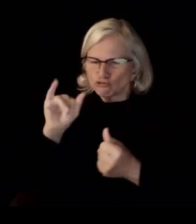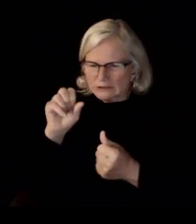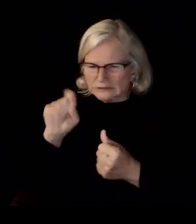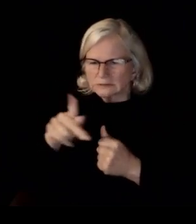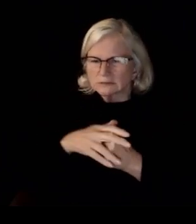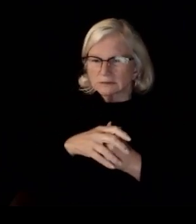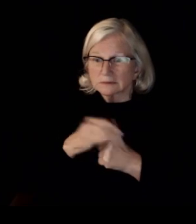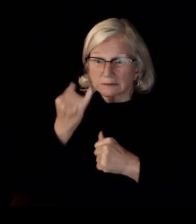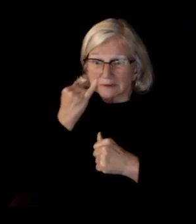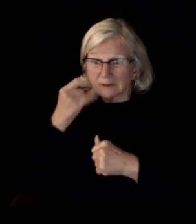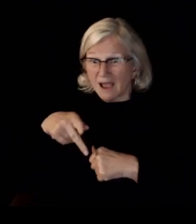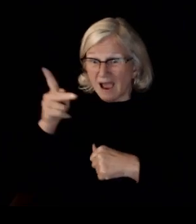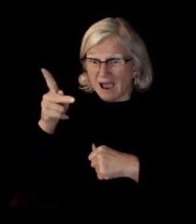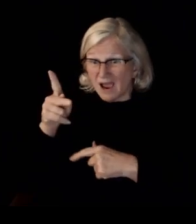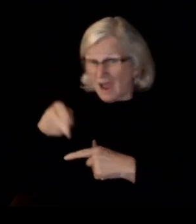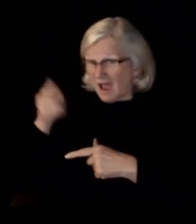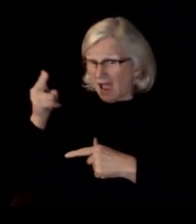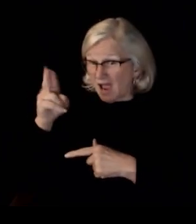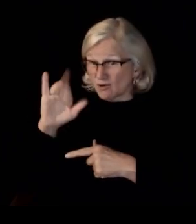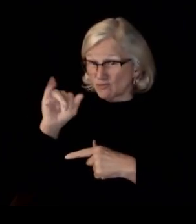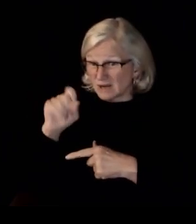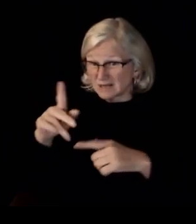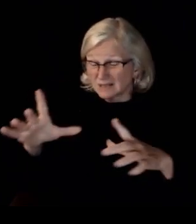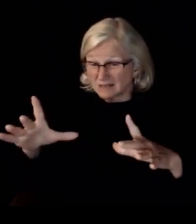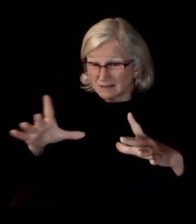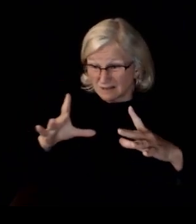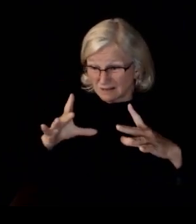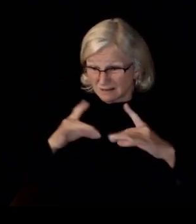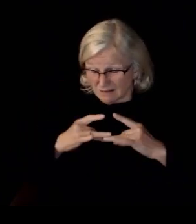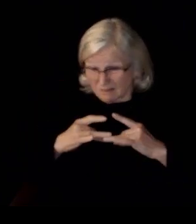Minnesota News Network: Thank you. I appreciate you clarifying that too.